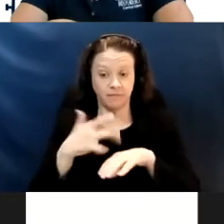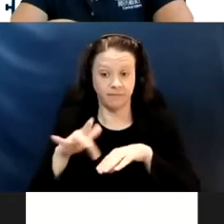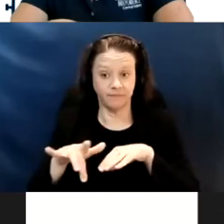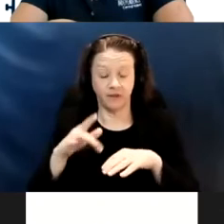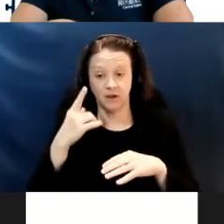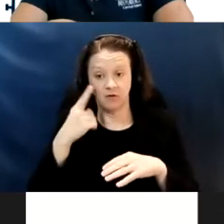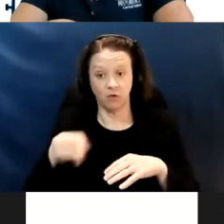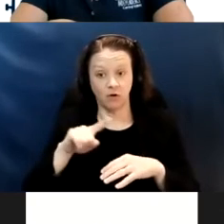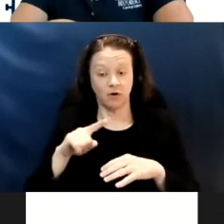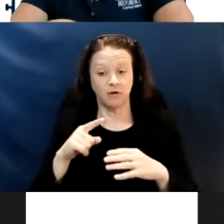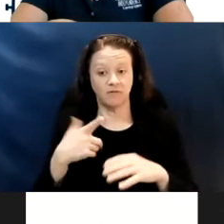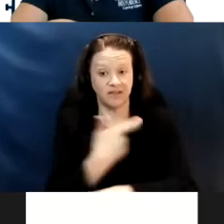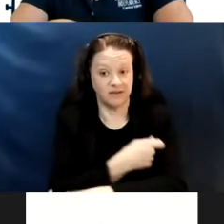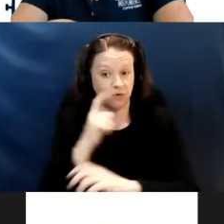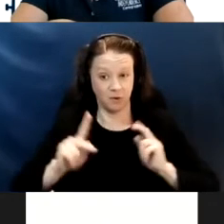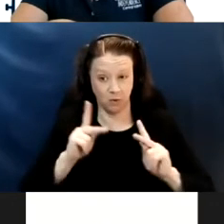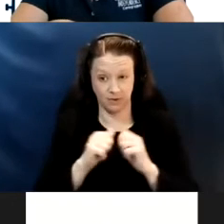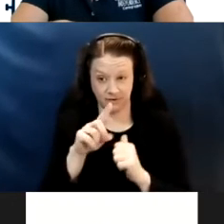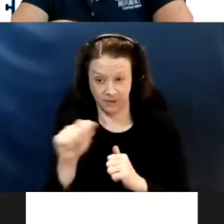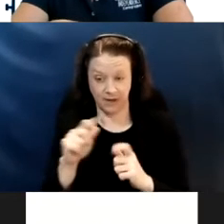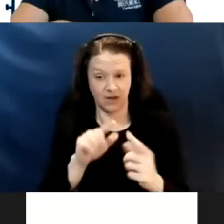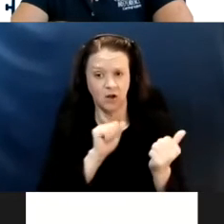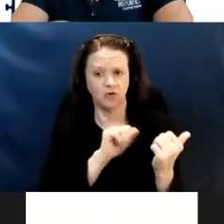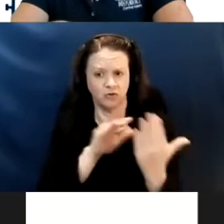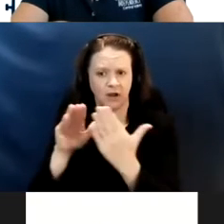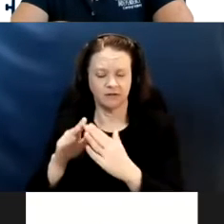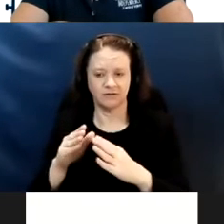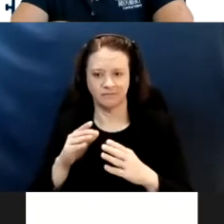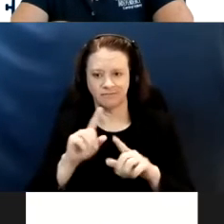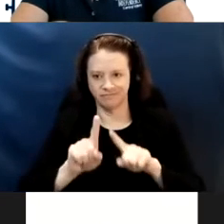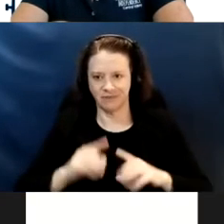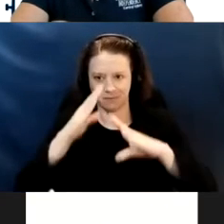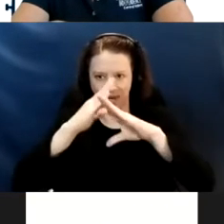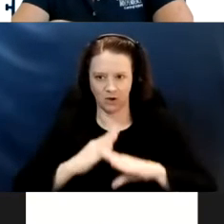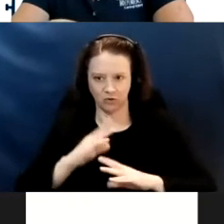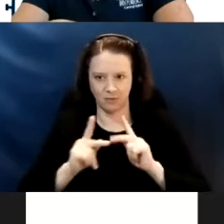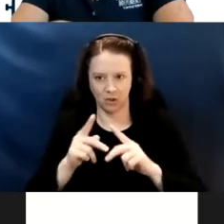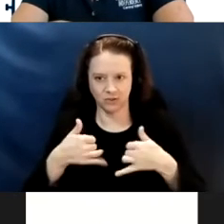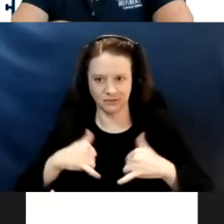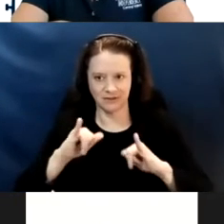and to address the barriers that people are still facing at this point.